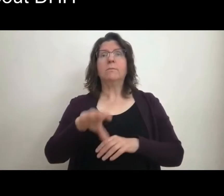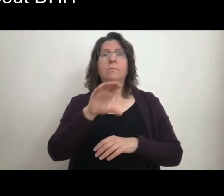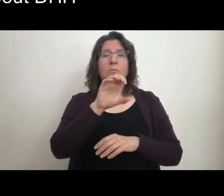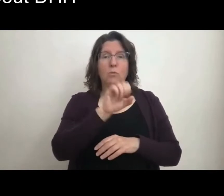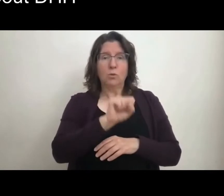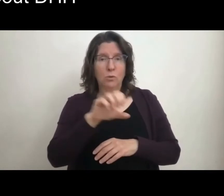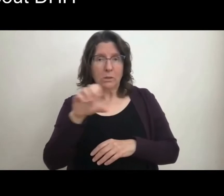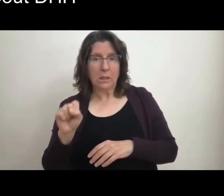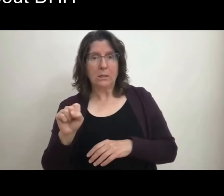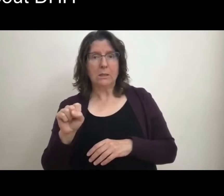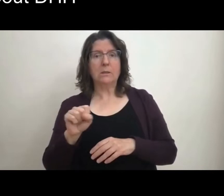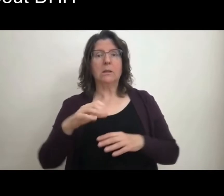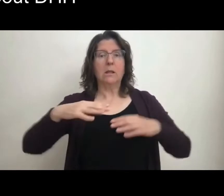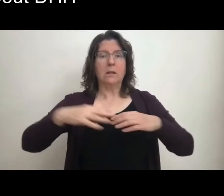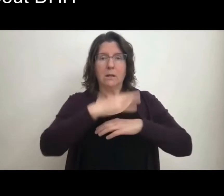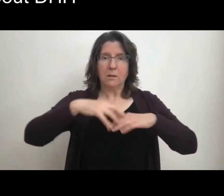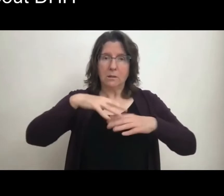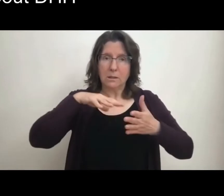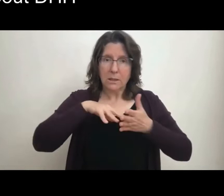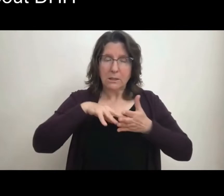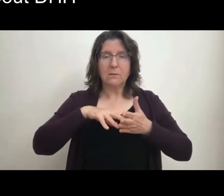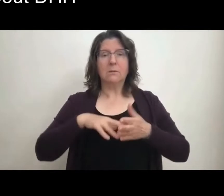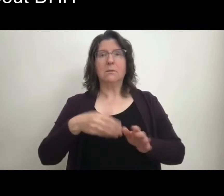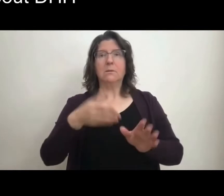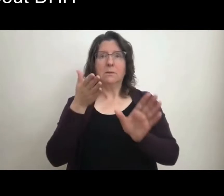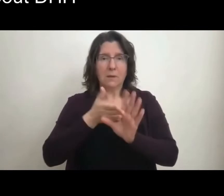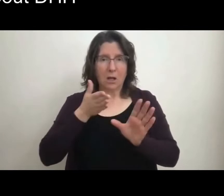I also taught Social Studies, Indigenous Studies, Psychology . . .